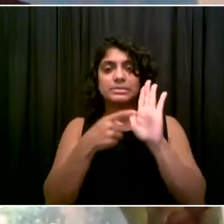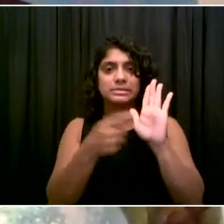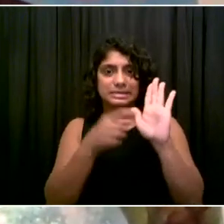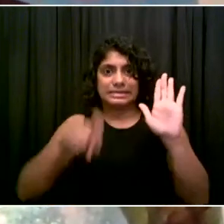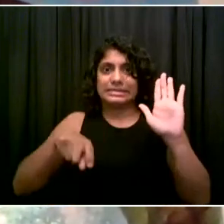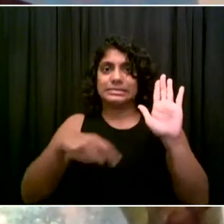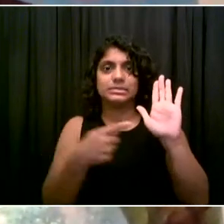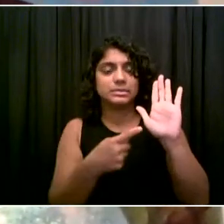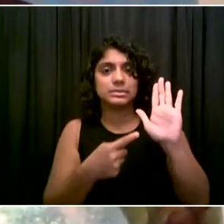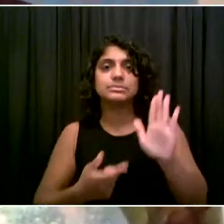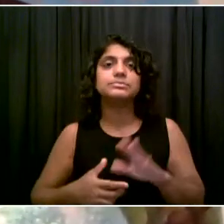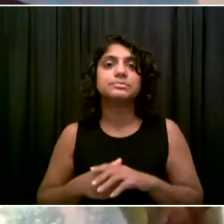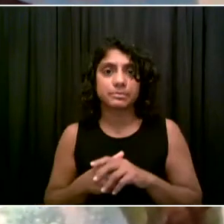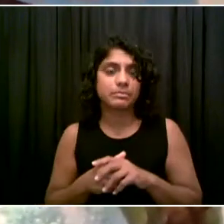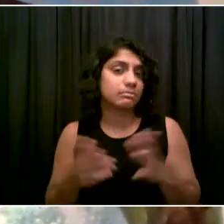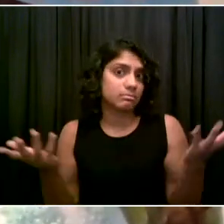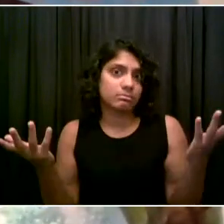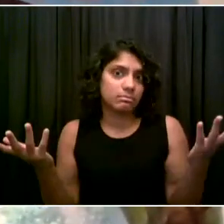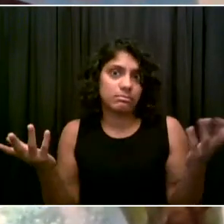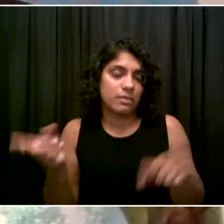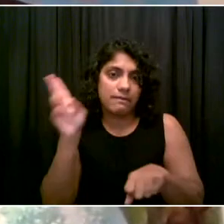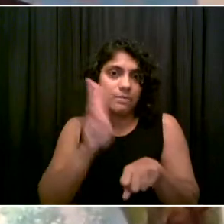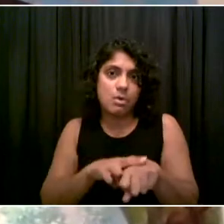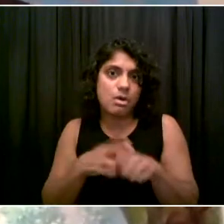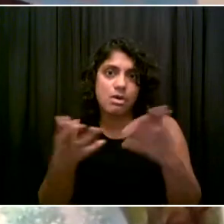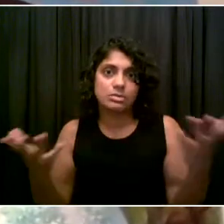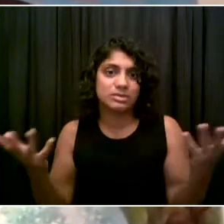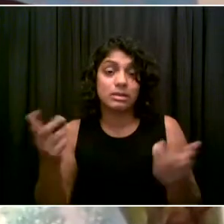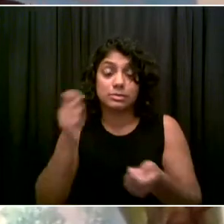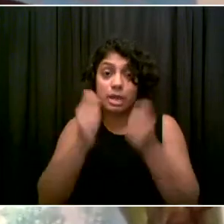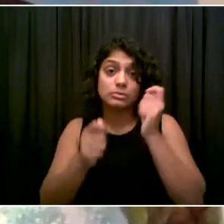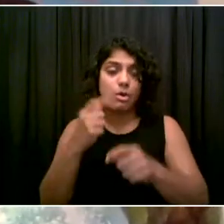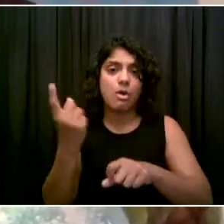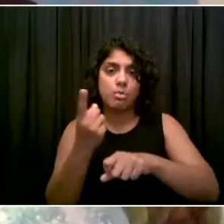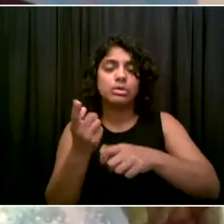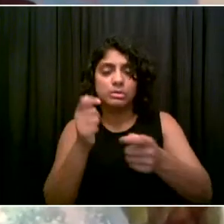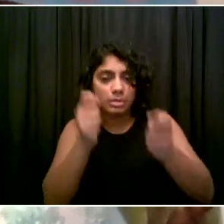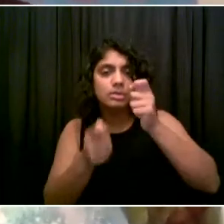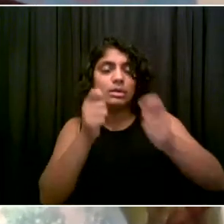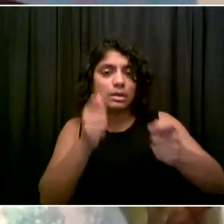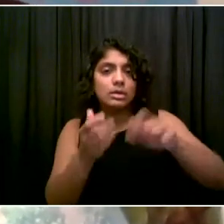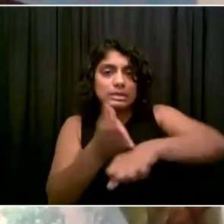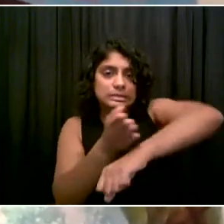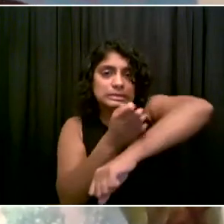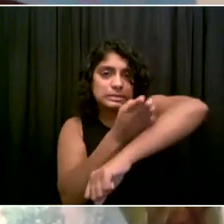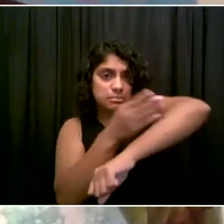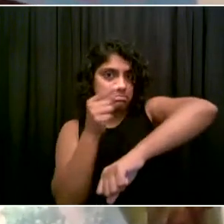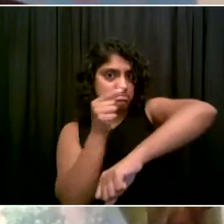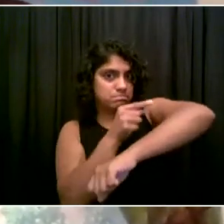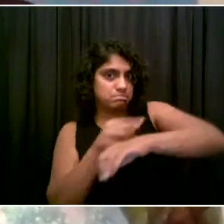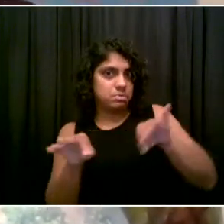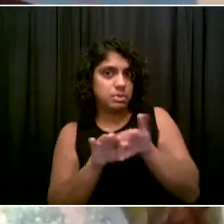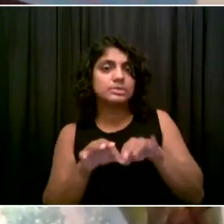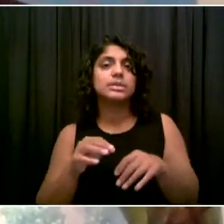DECISIONS ON THE GROUND AS NEEDED AT THE TIME WE NEEDED TO.